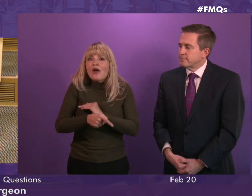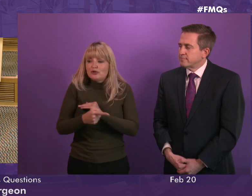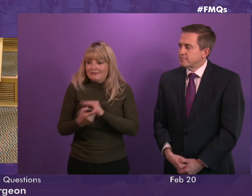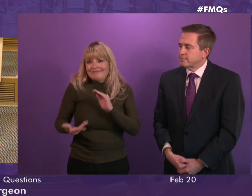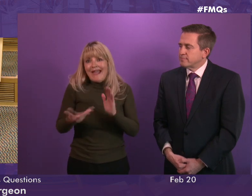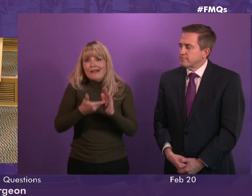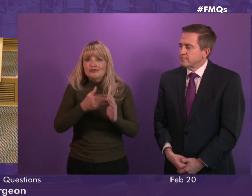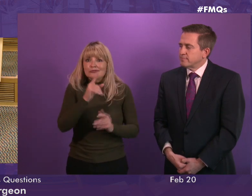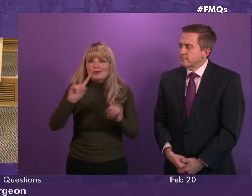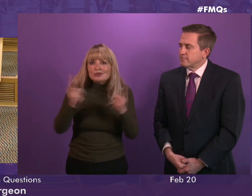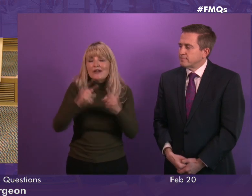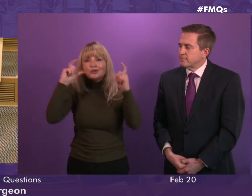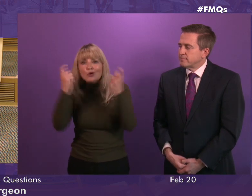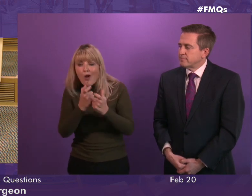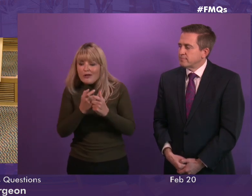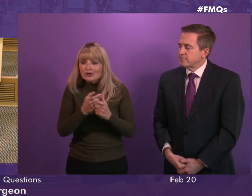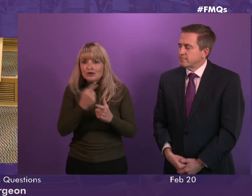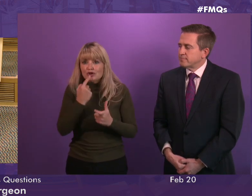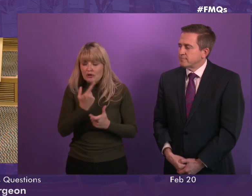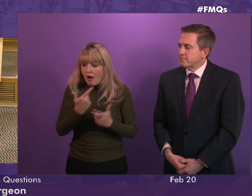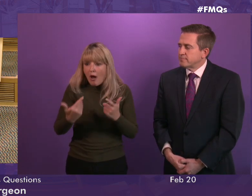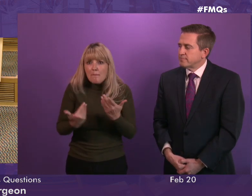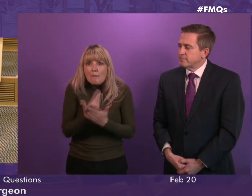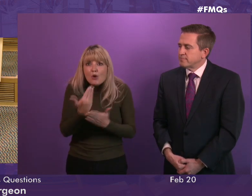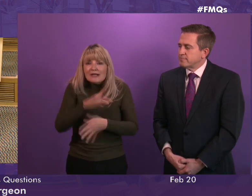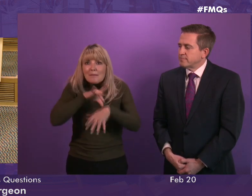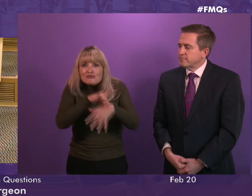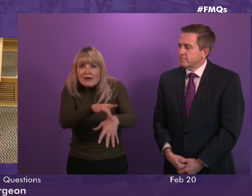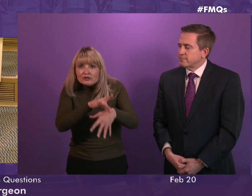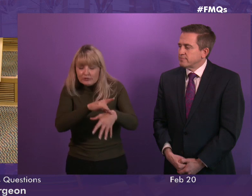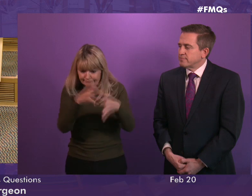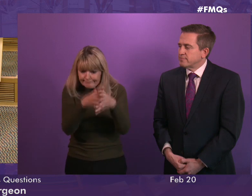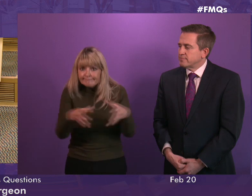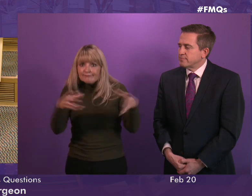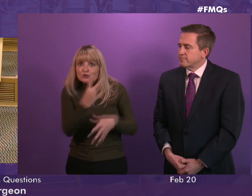Uptake of early learning and childcare modern apprenticeships have increased by 24 per cent